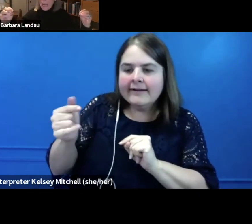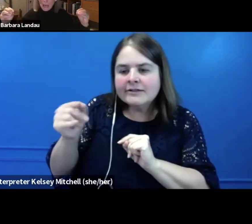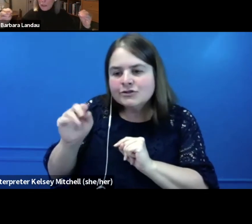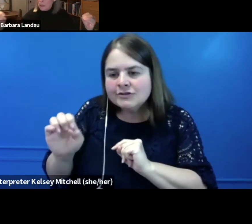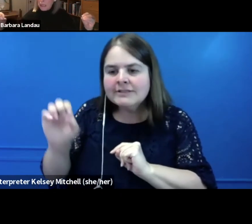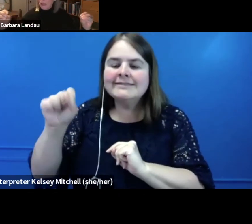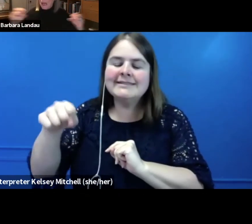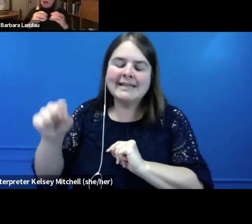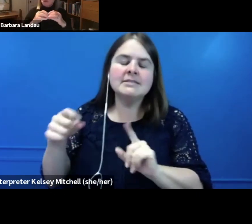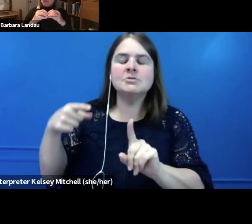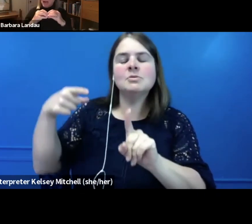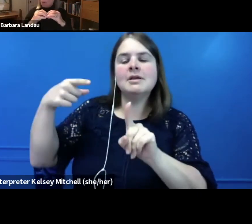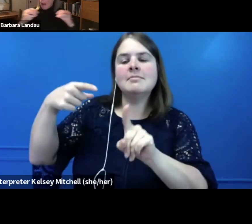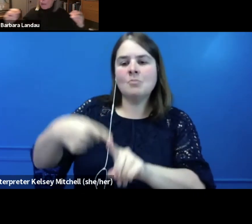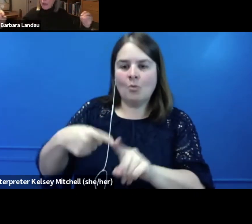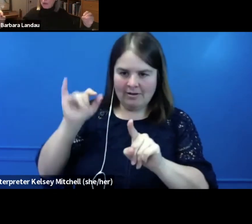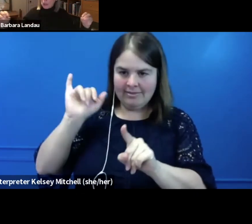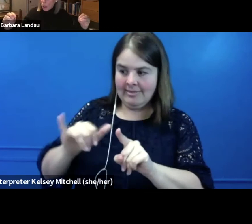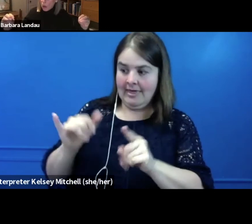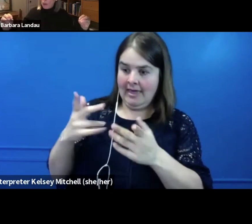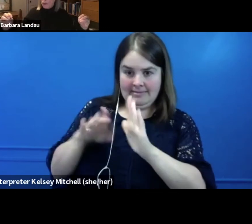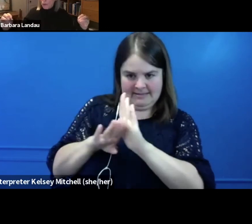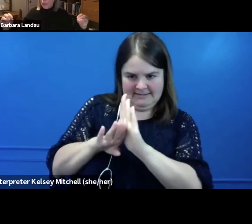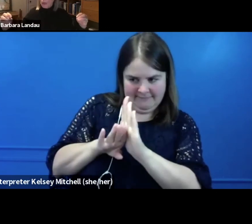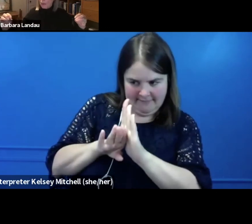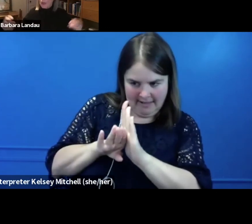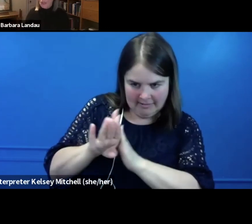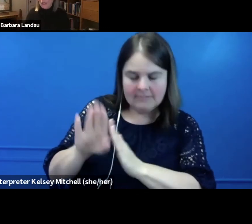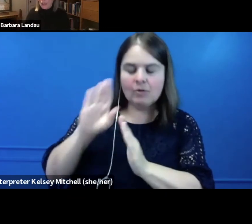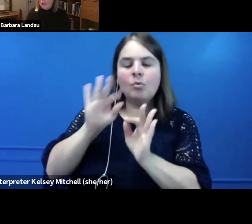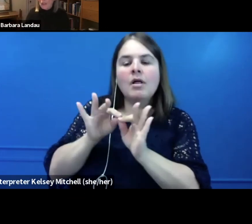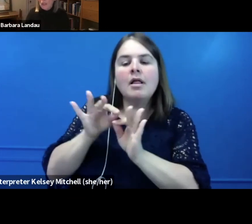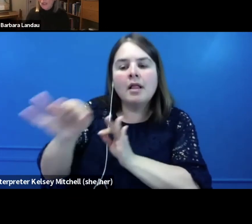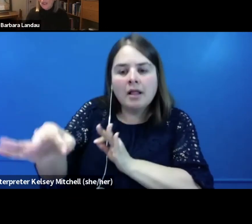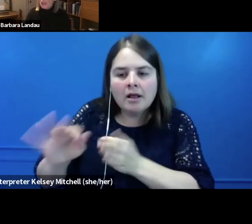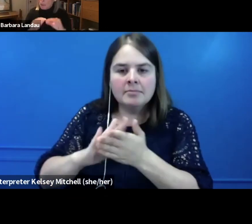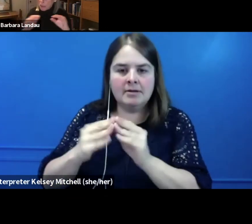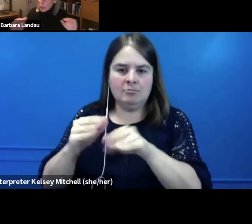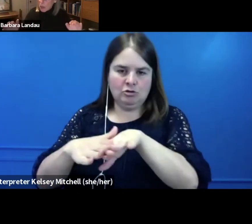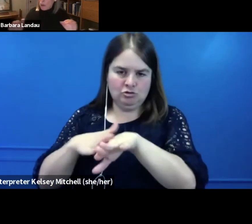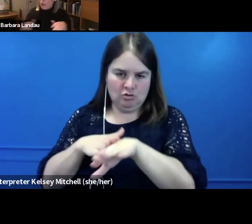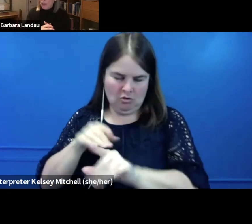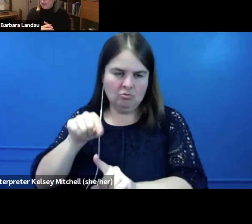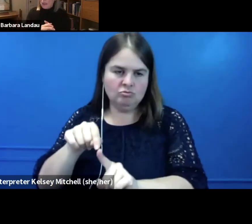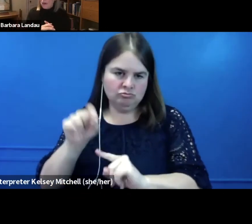has to be how rapid or how slow your developmental process is it's going to